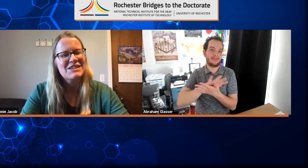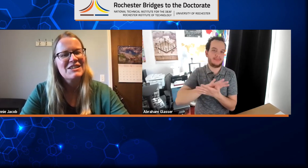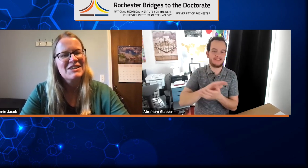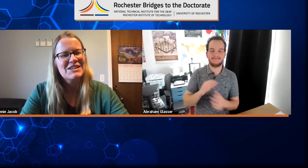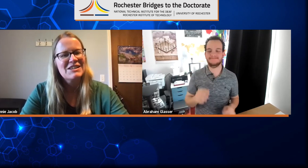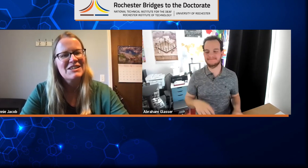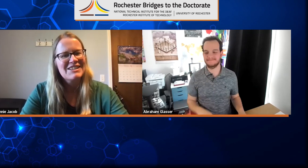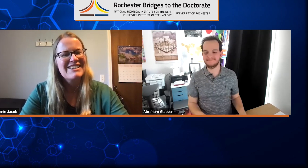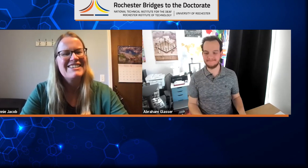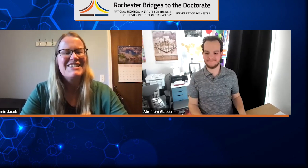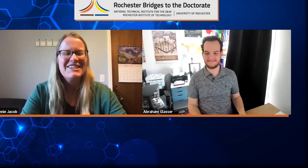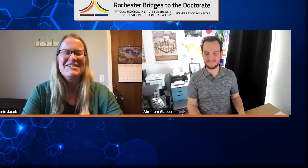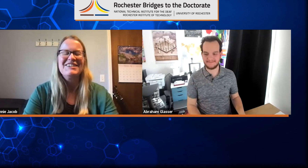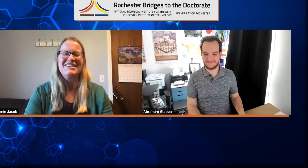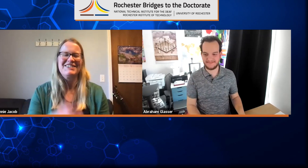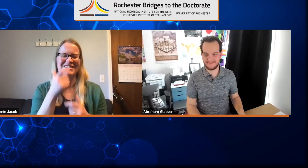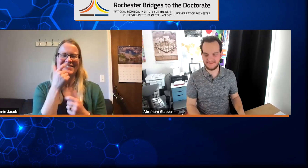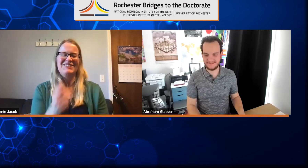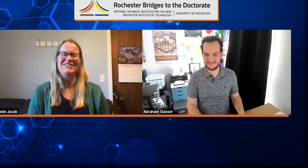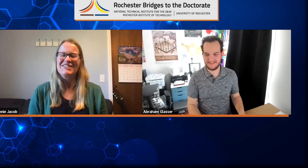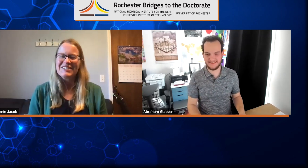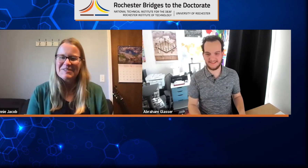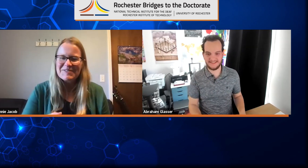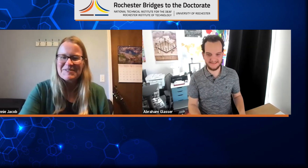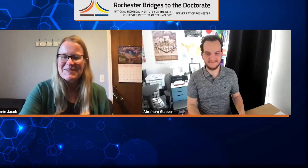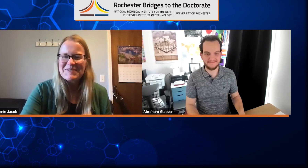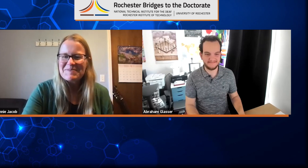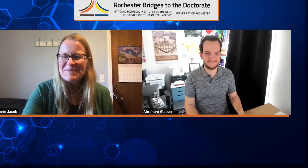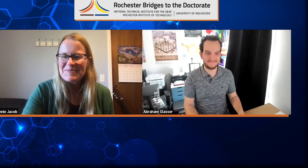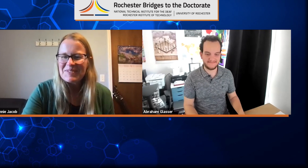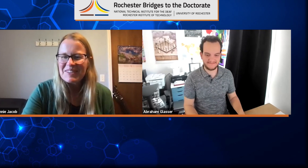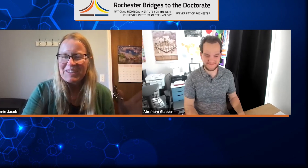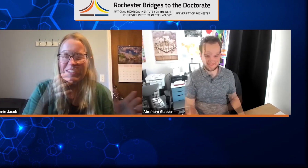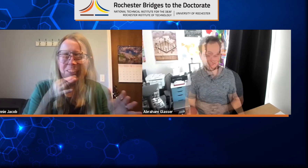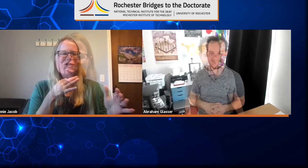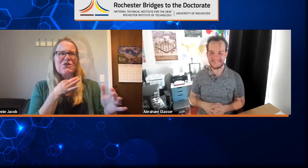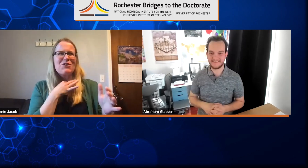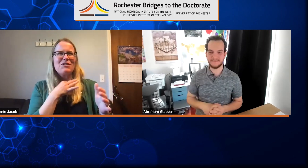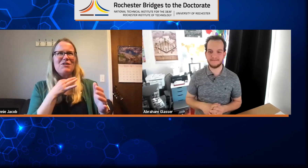to watch and capture their signs and all of that. But, yeah.